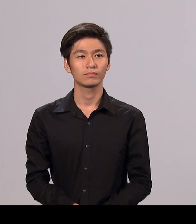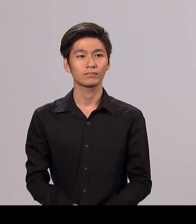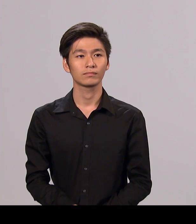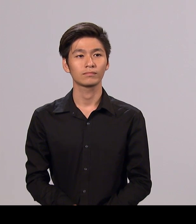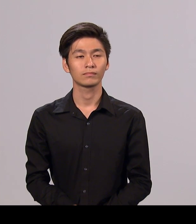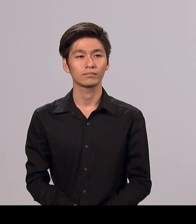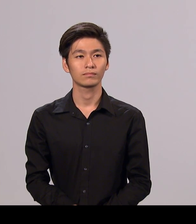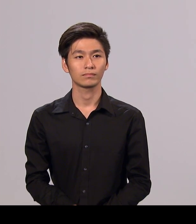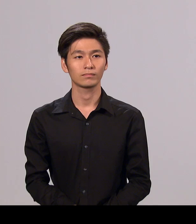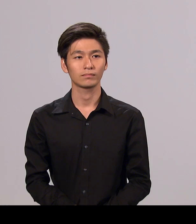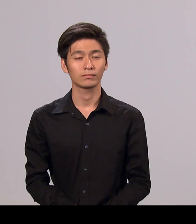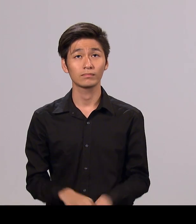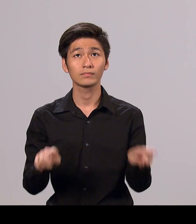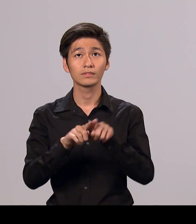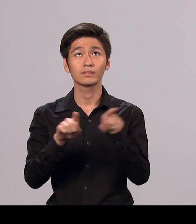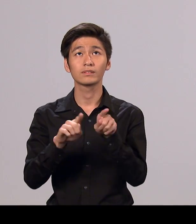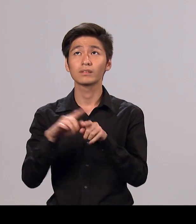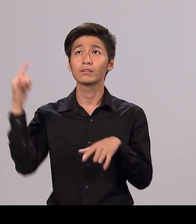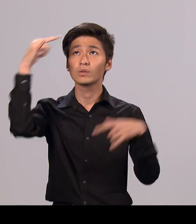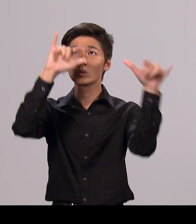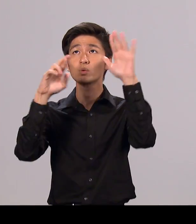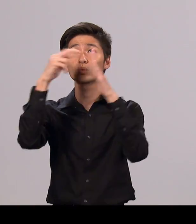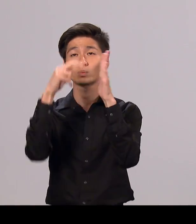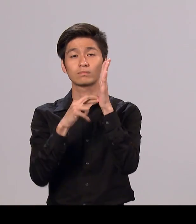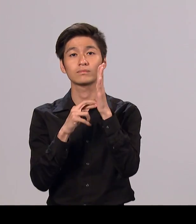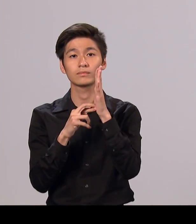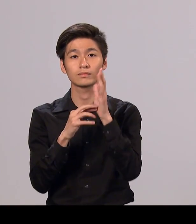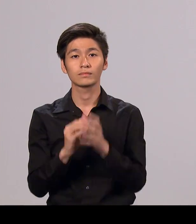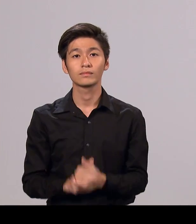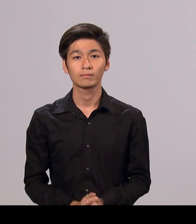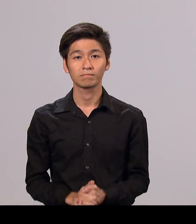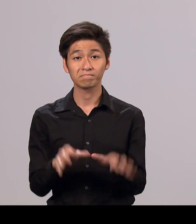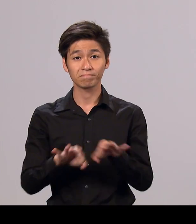Likewise with air routes. So it's very important to us,